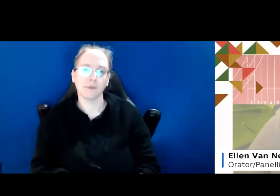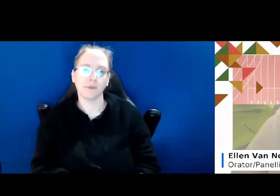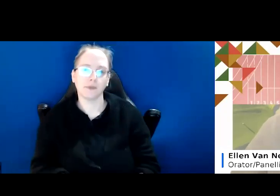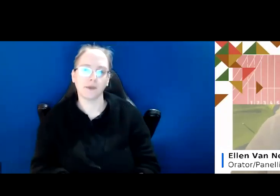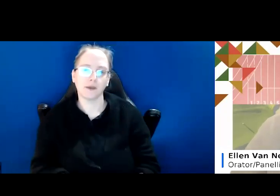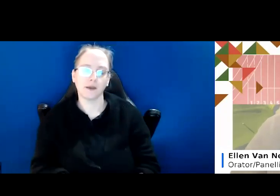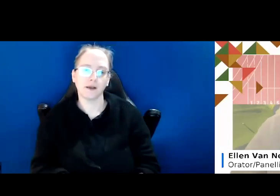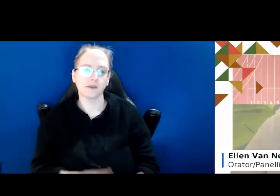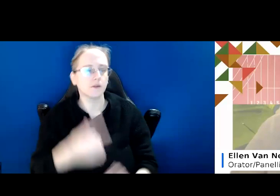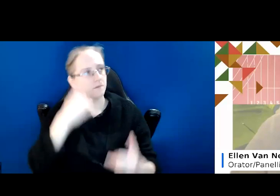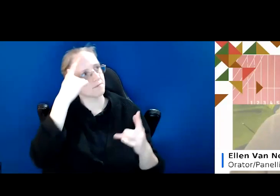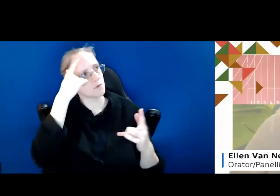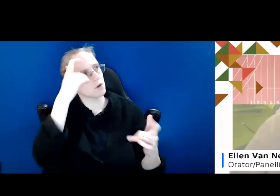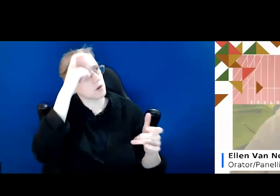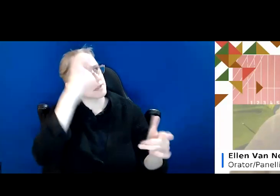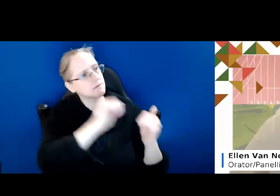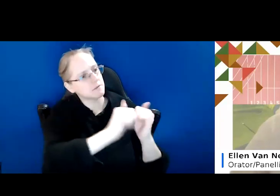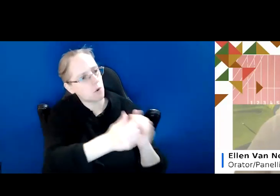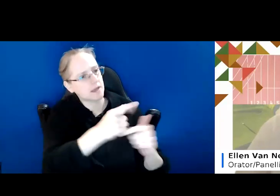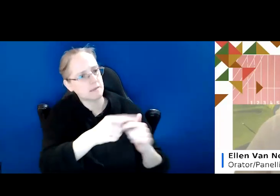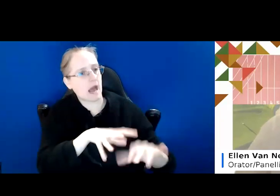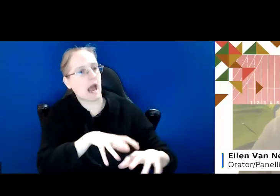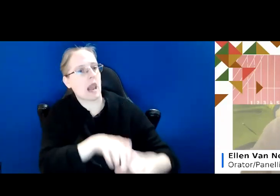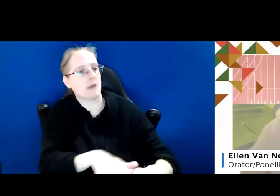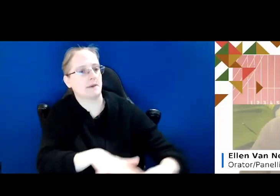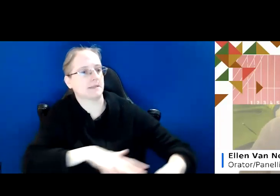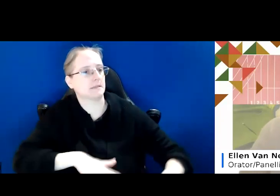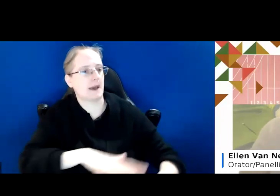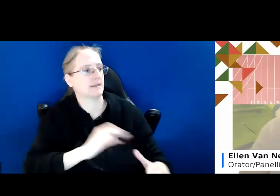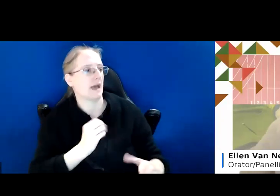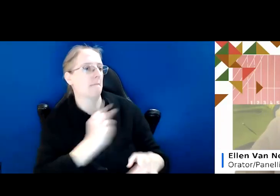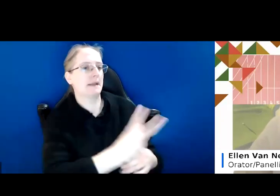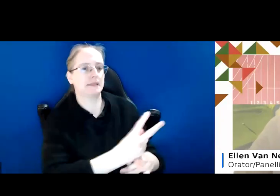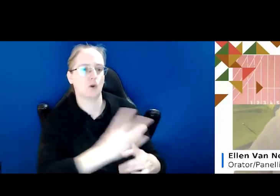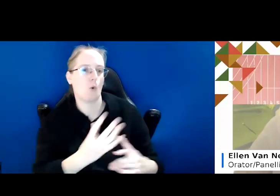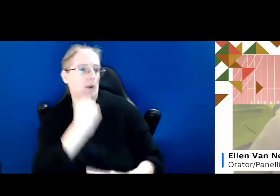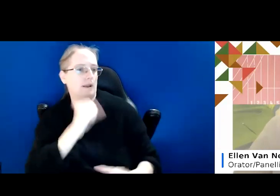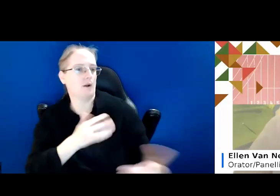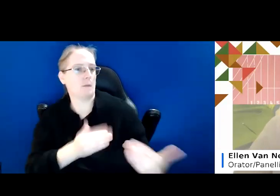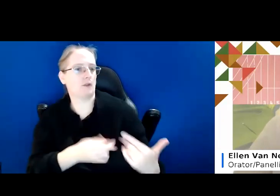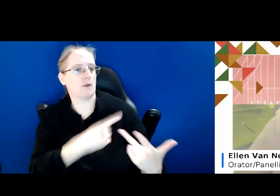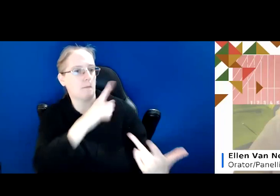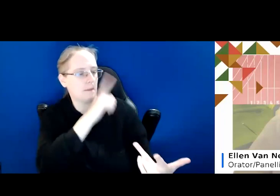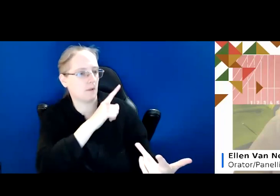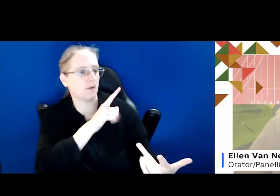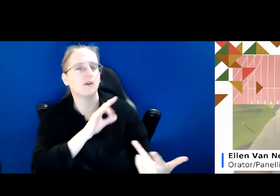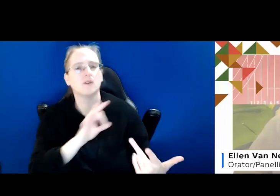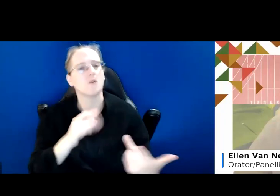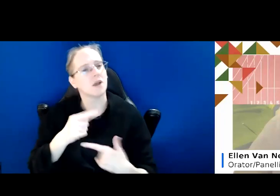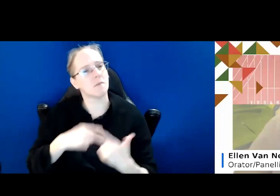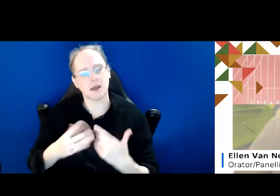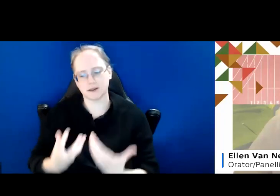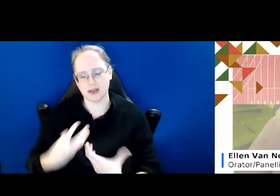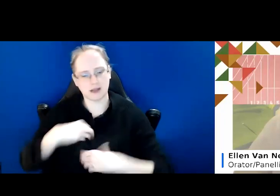or winning against other people rather than custodianship and connection